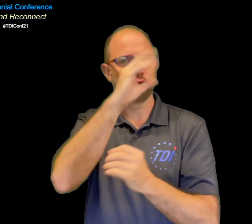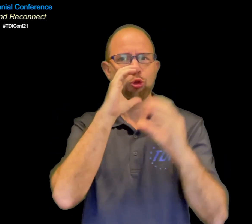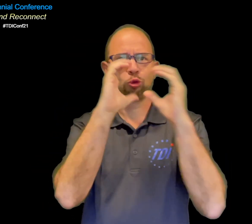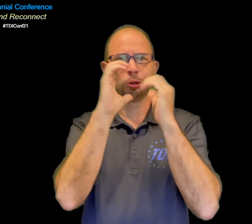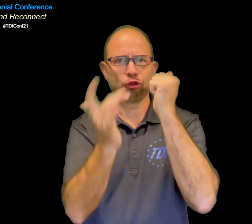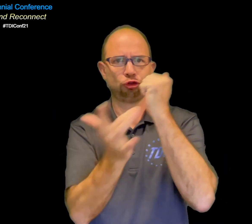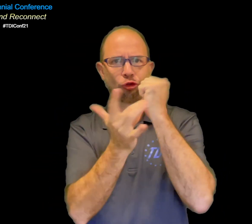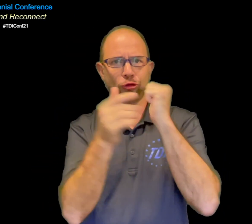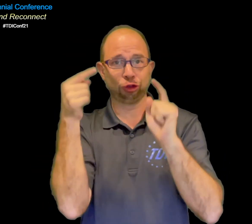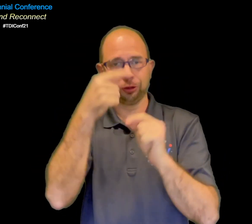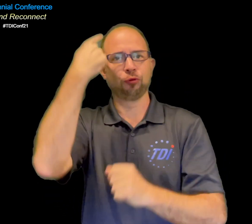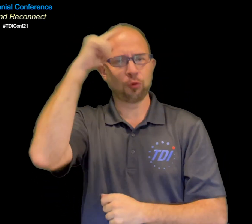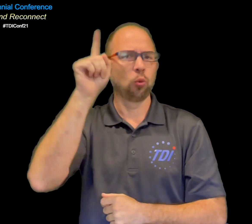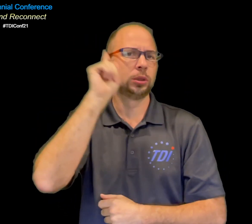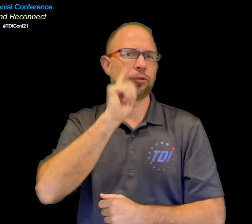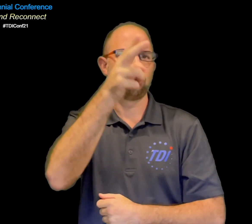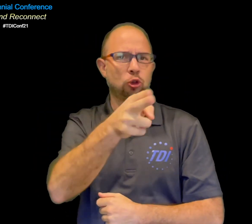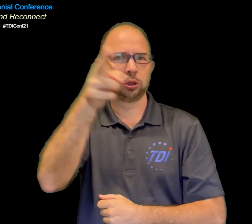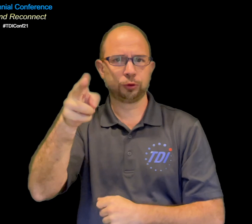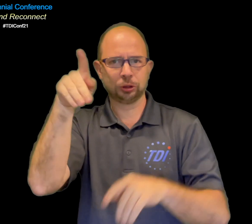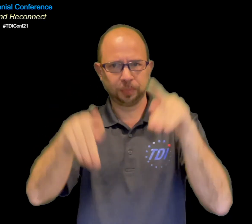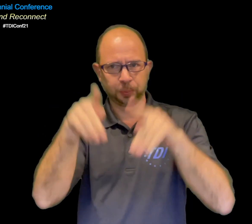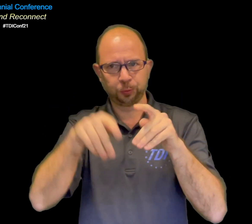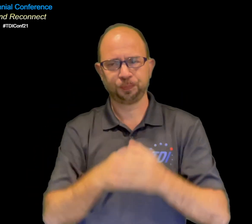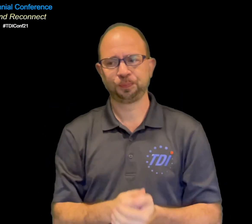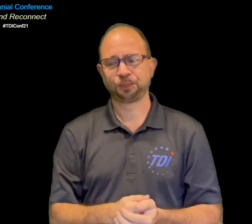and communication technology – for DHH people.